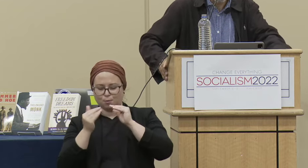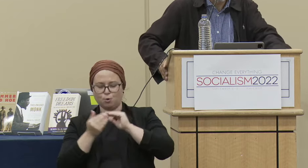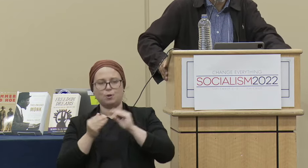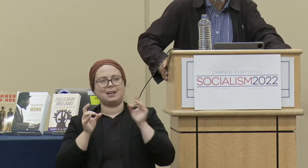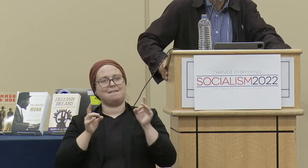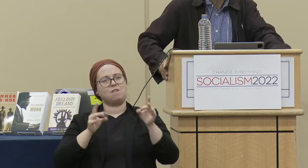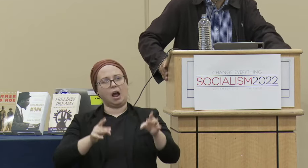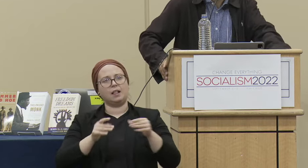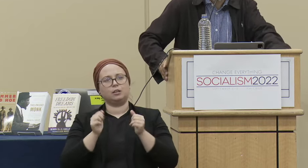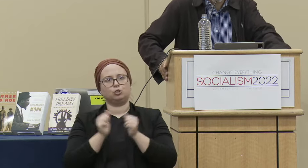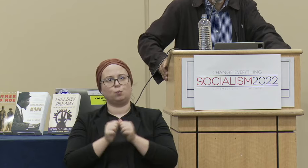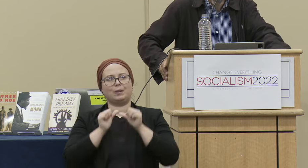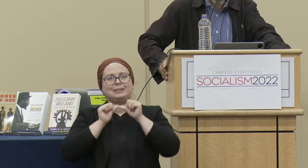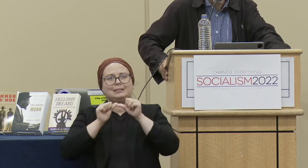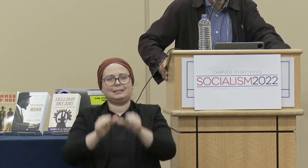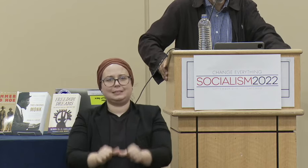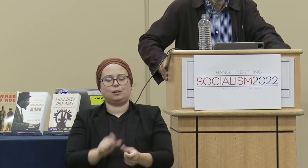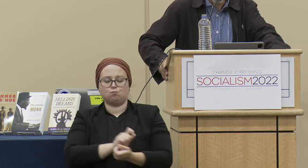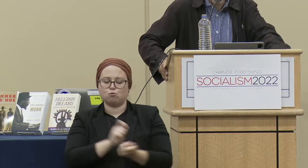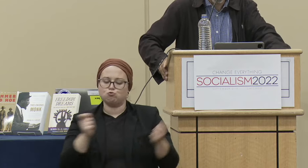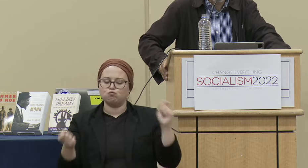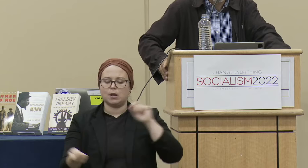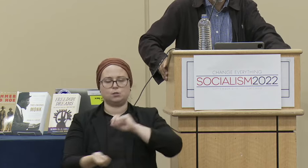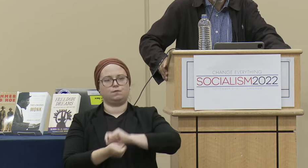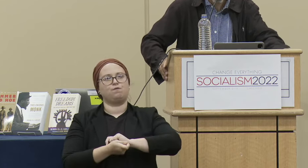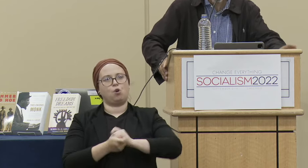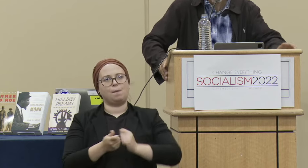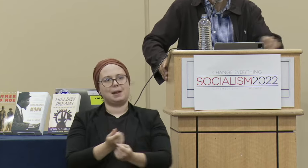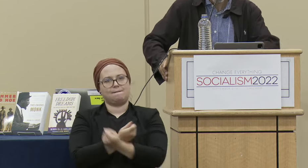state and the violence in our communities with sustainable